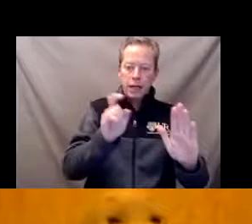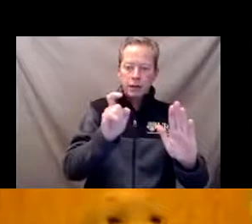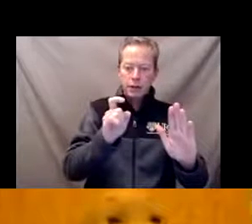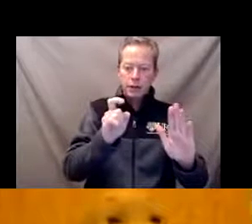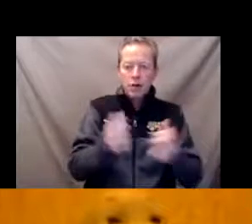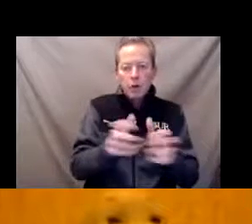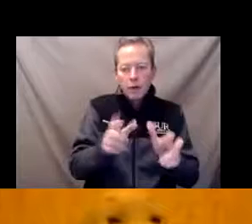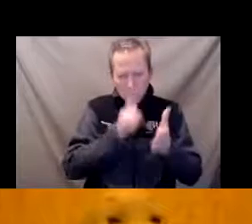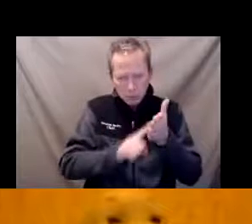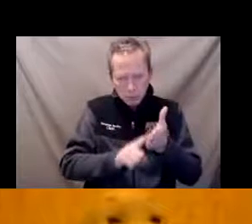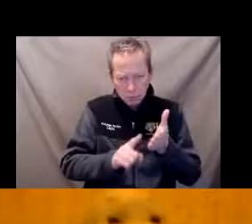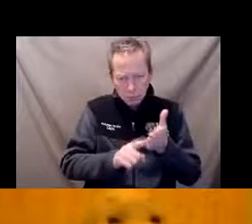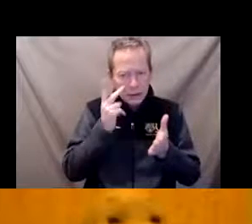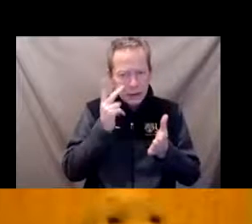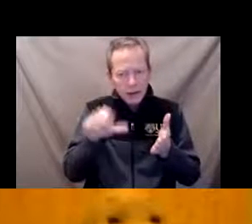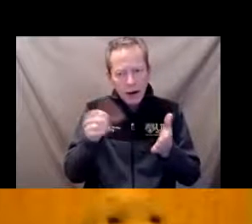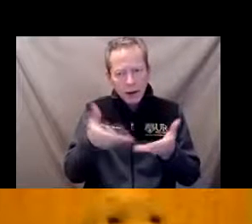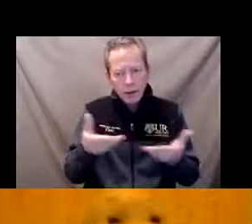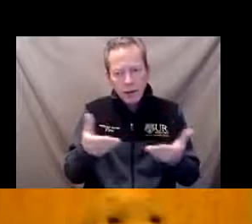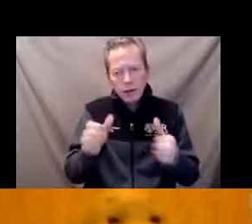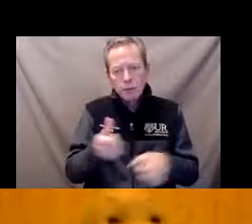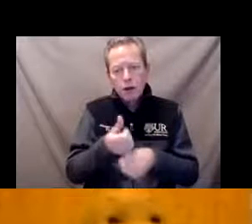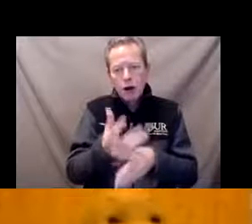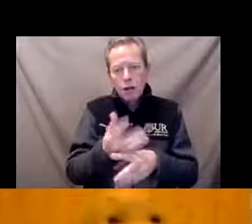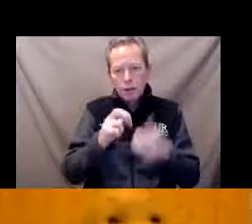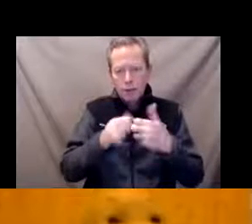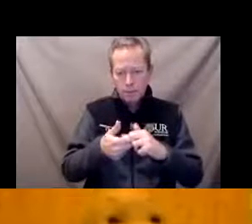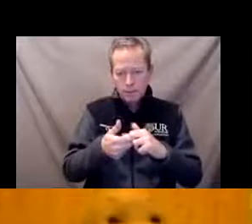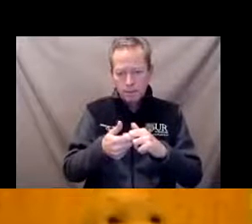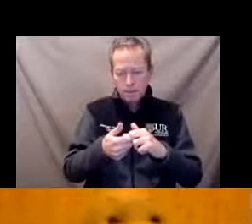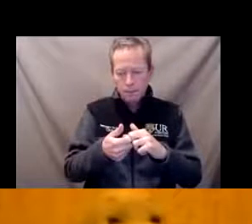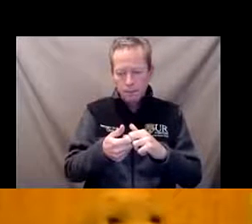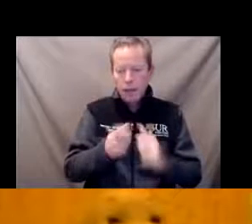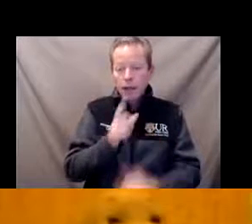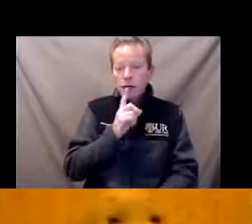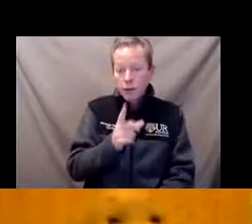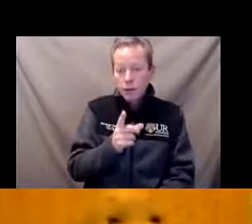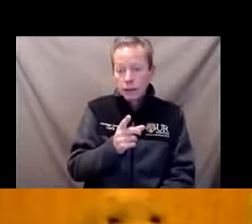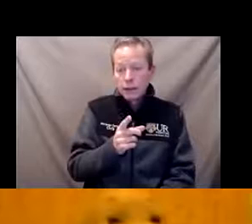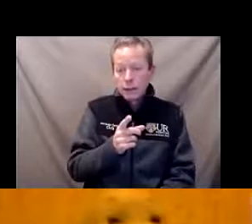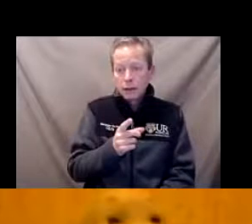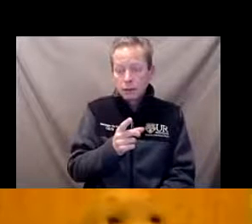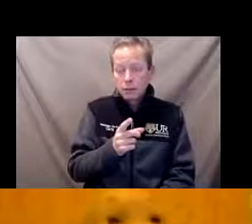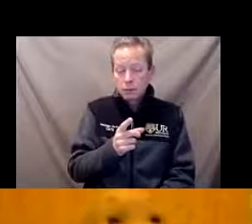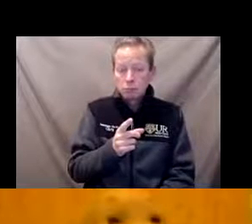are some other things that could be causing this. and there and they're certainly worthy to follow